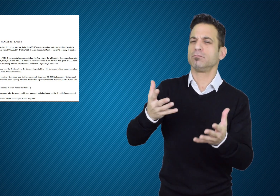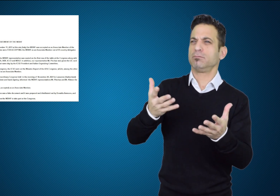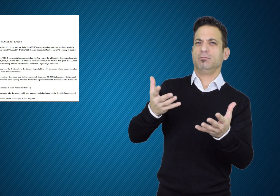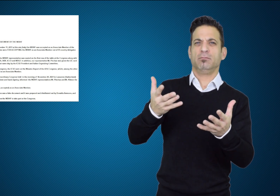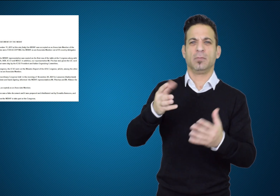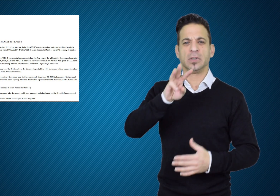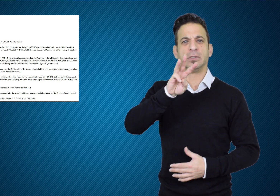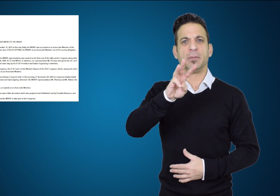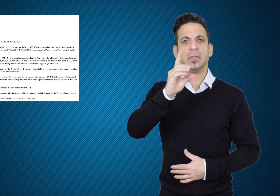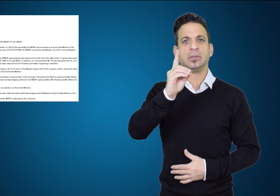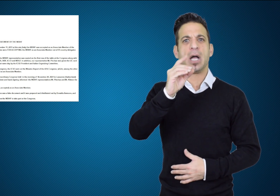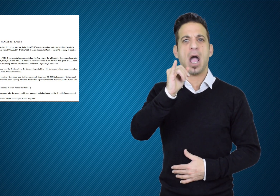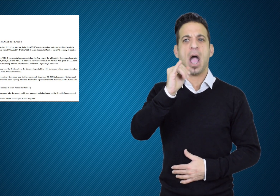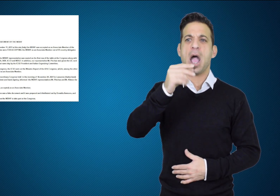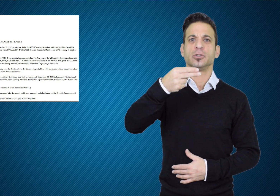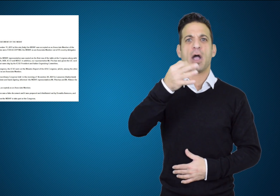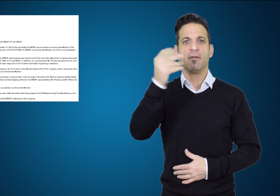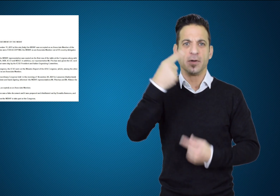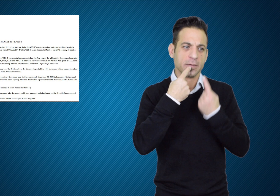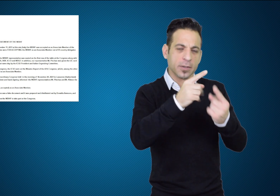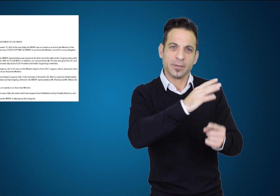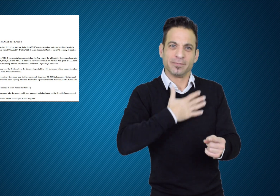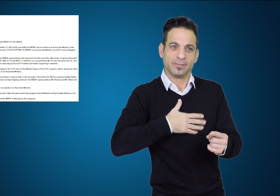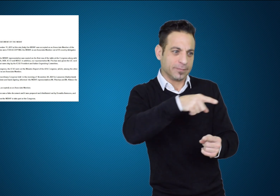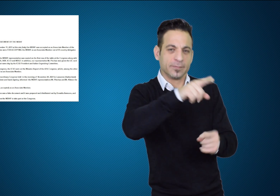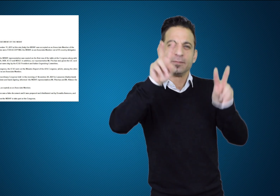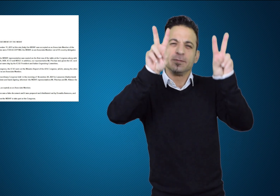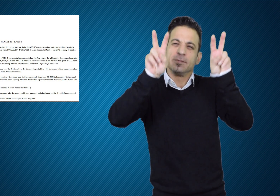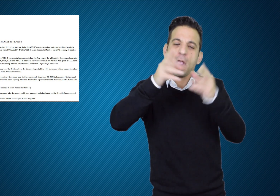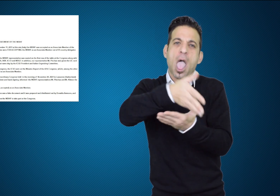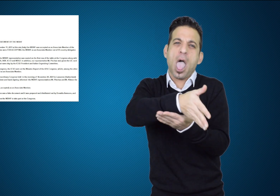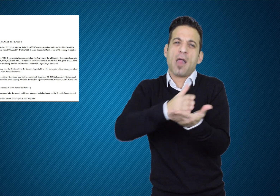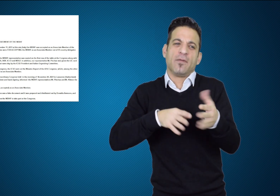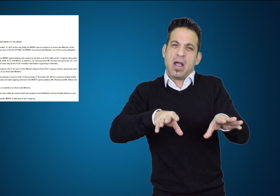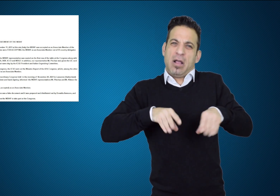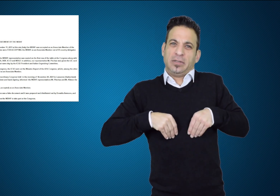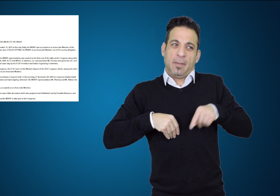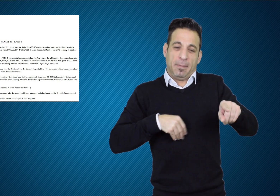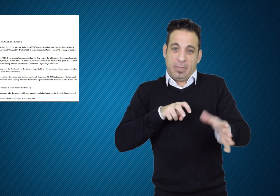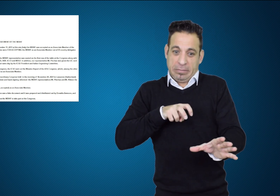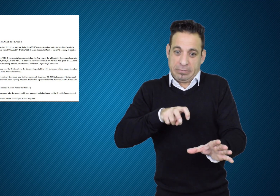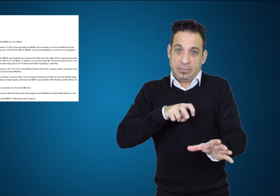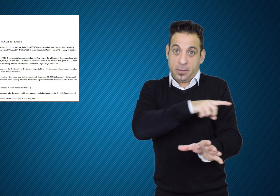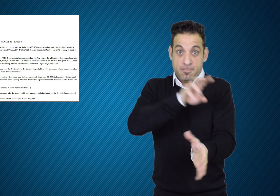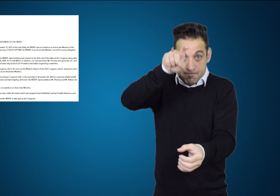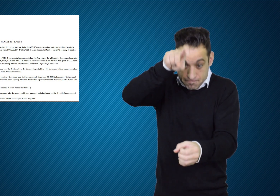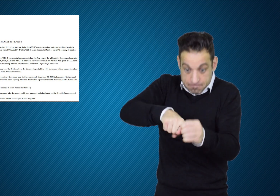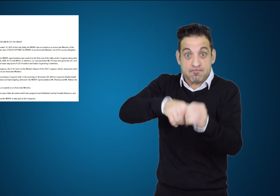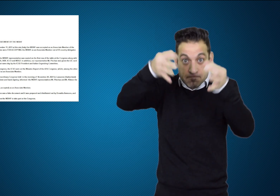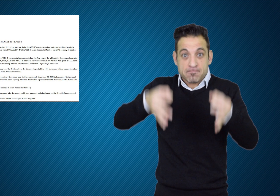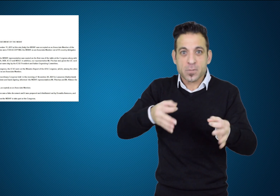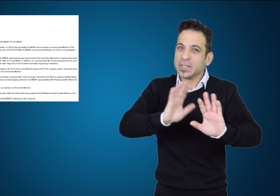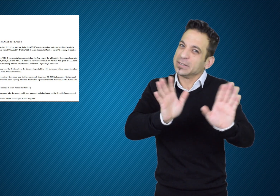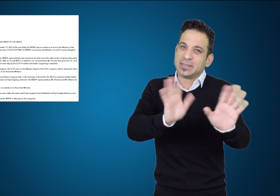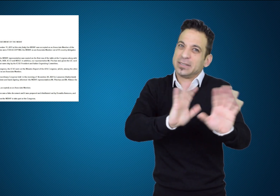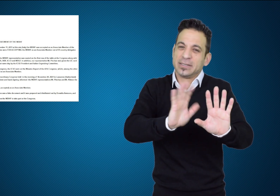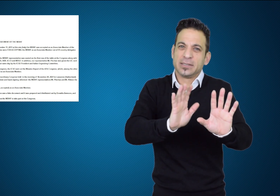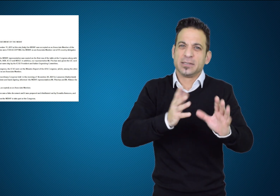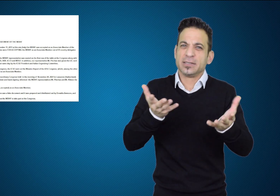in Lausanne, they were told that WDIHF was "semi-accepted",